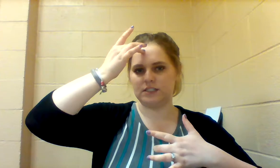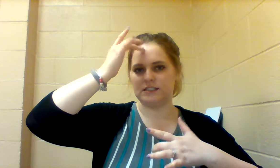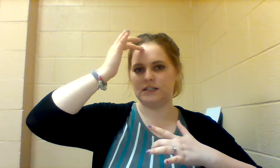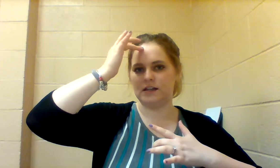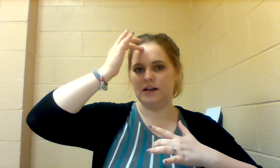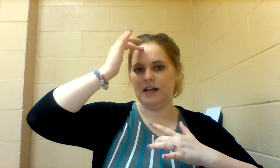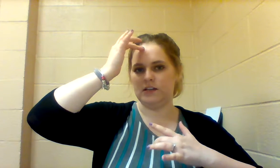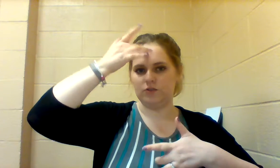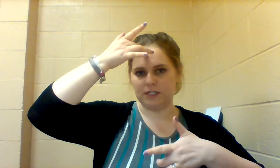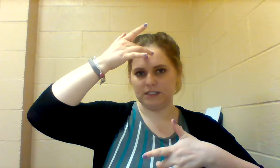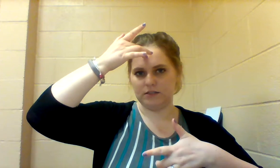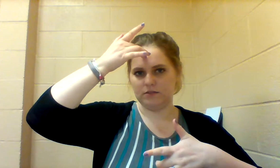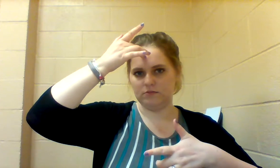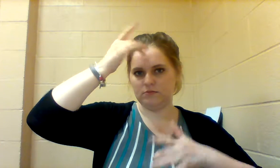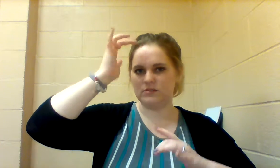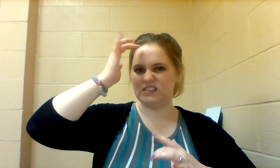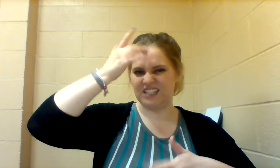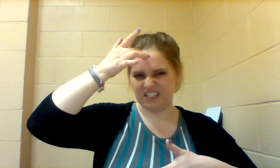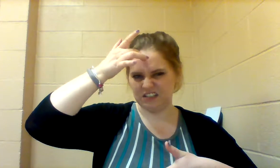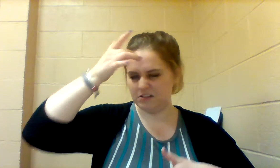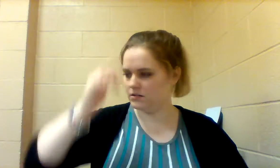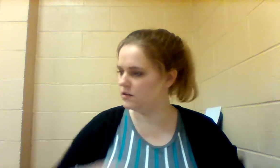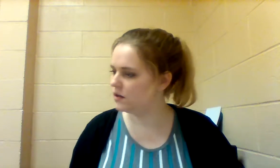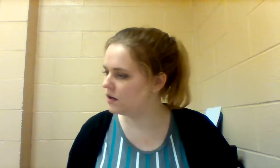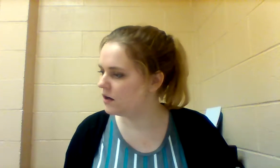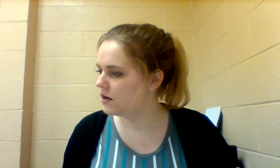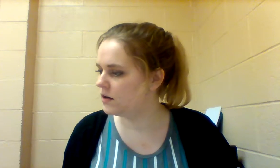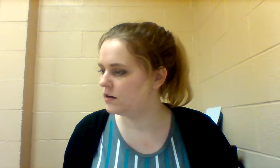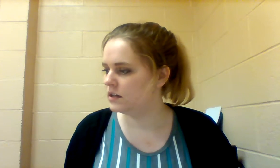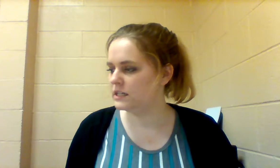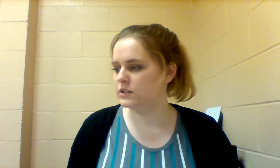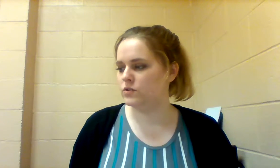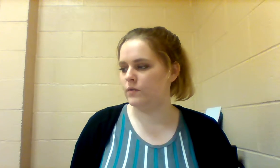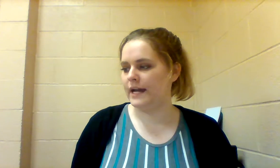you can see and you twist SICK